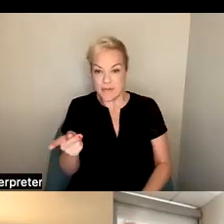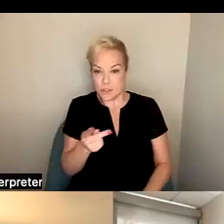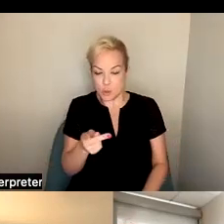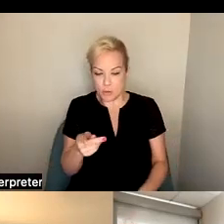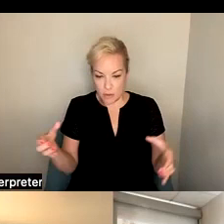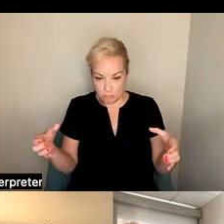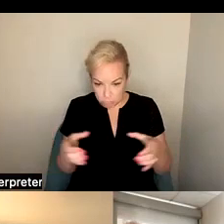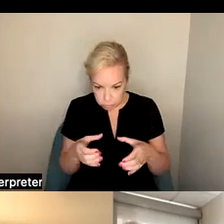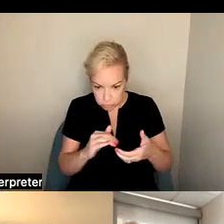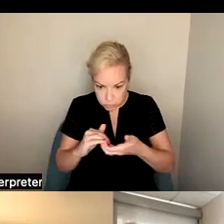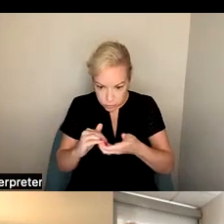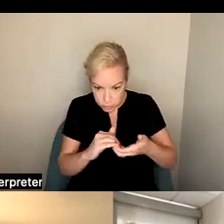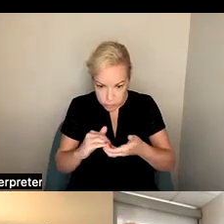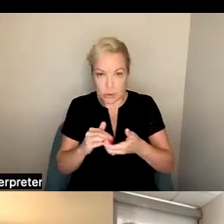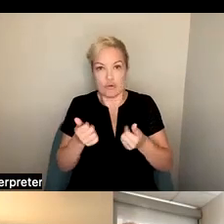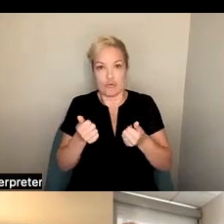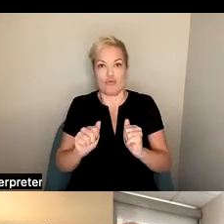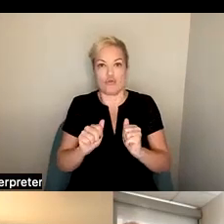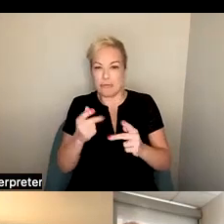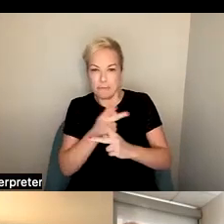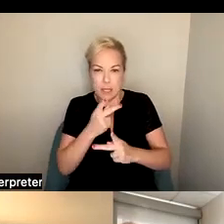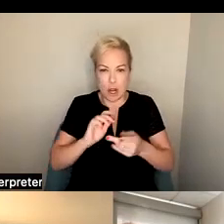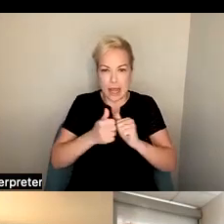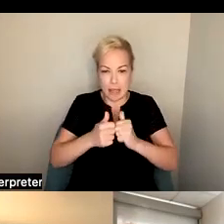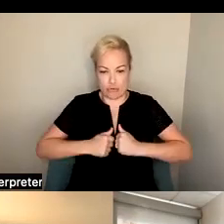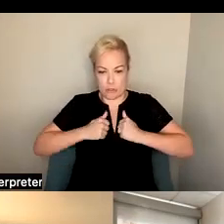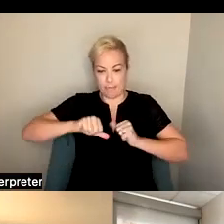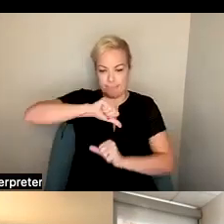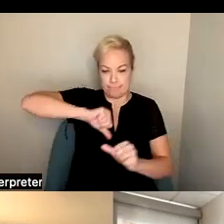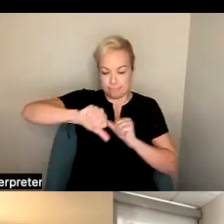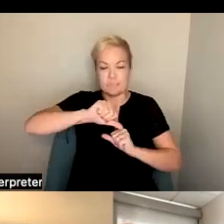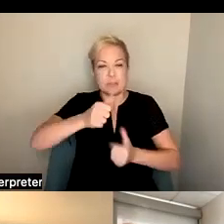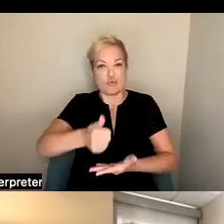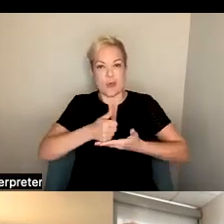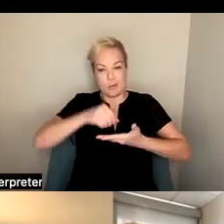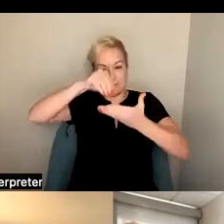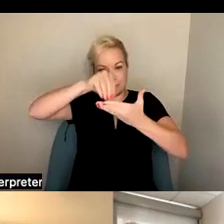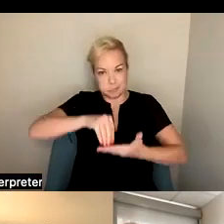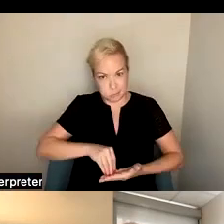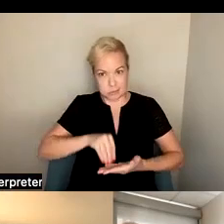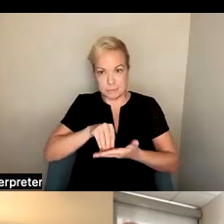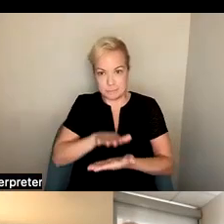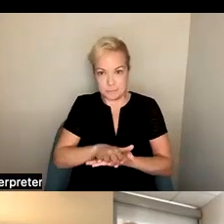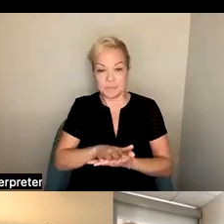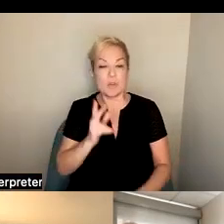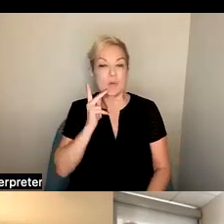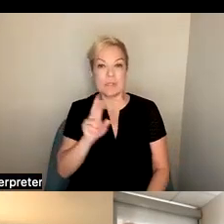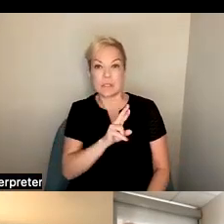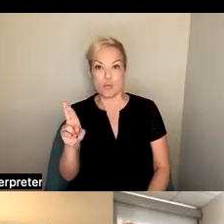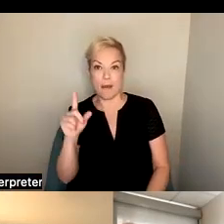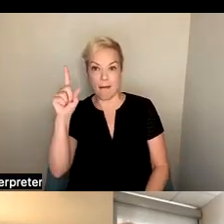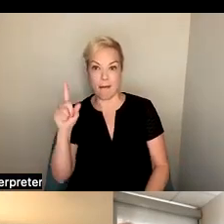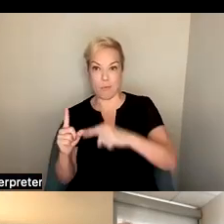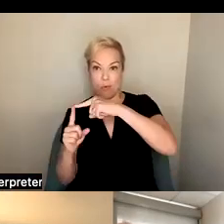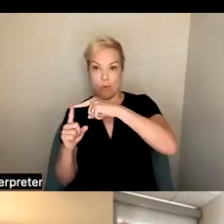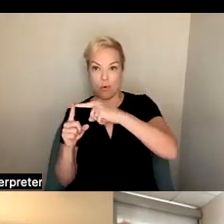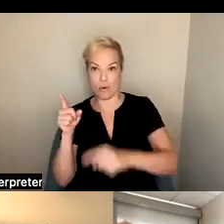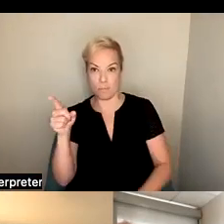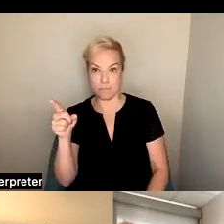to find a way to coexist for our record keeping. In the upper-right corner you see the, a small